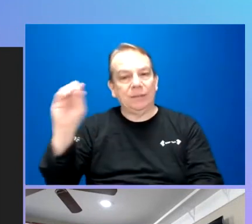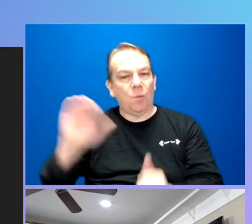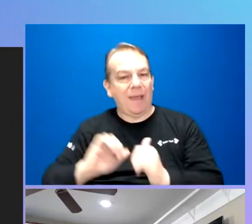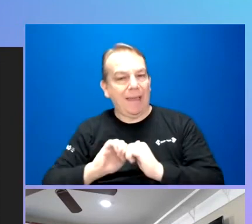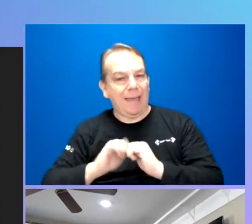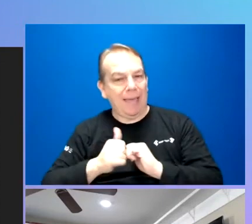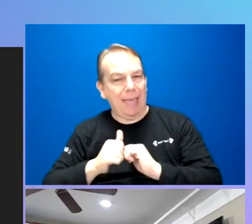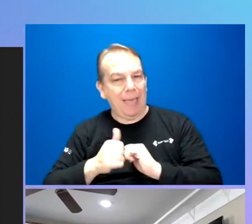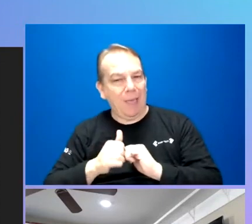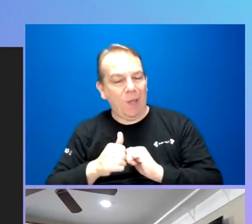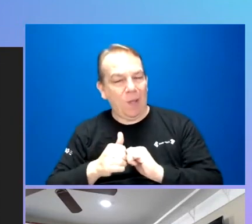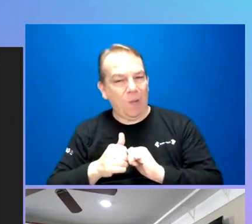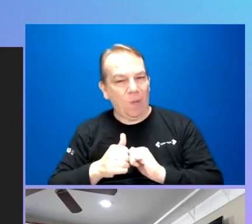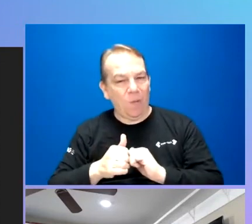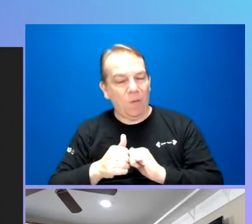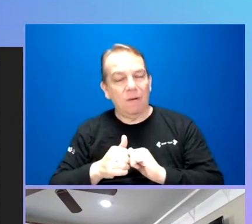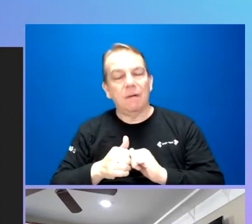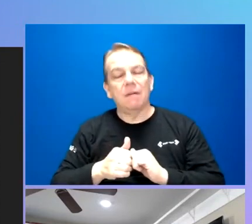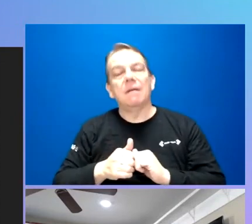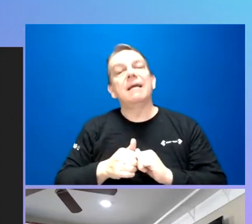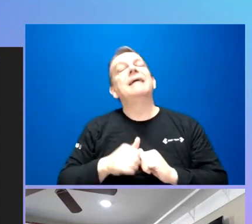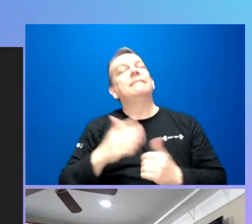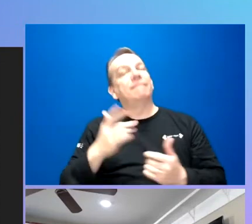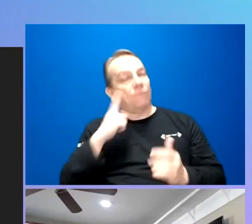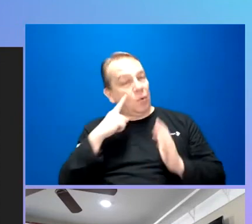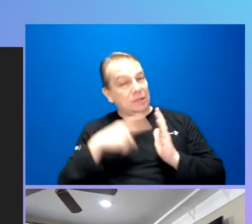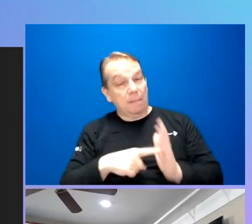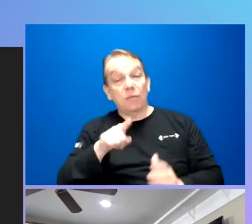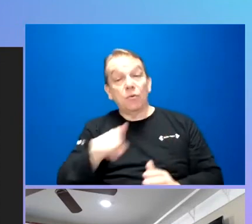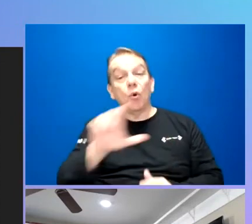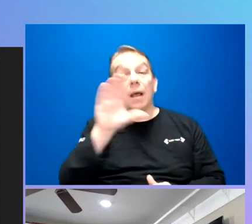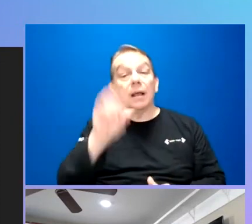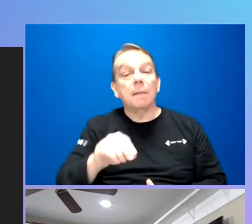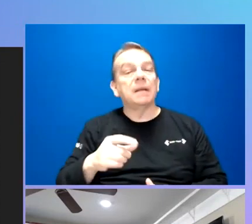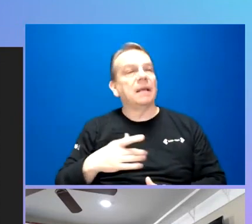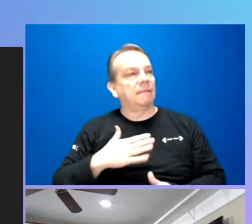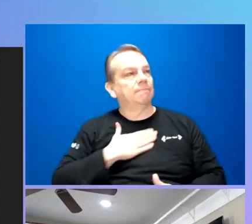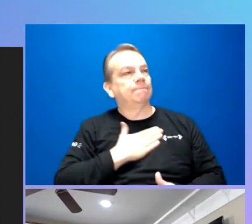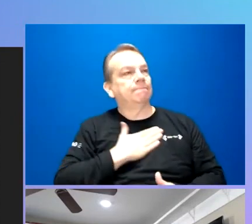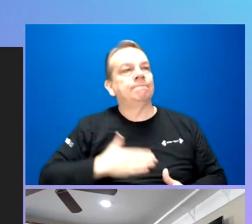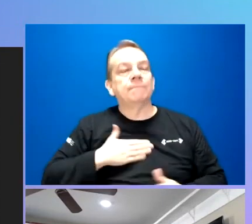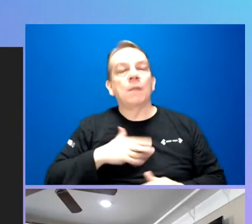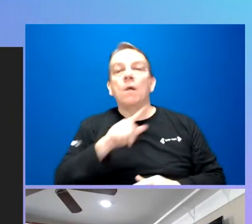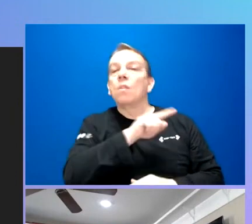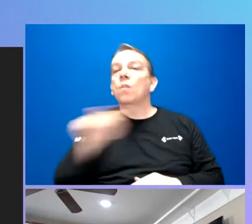you may get recognized. And, uh, you may volunteer at an event